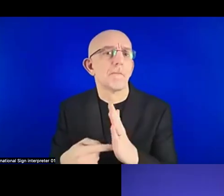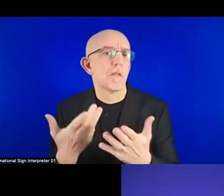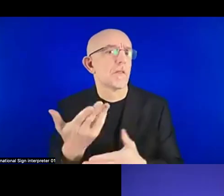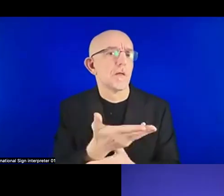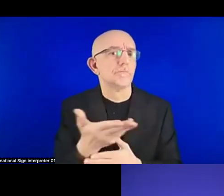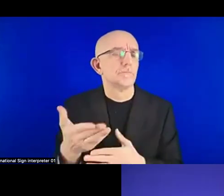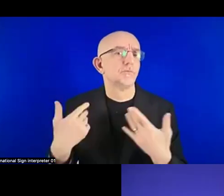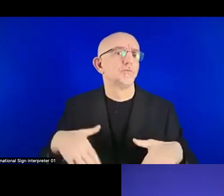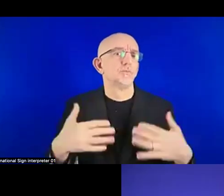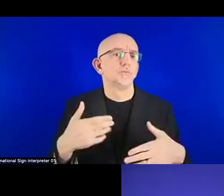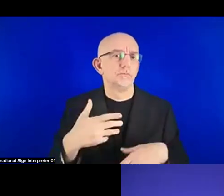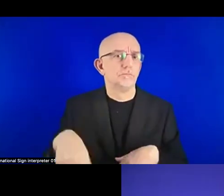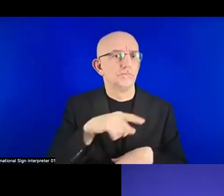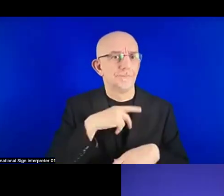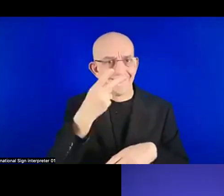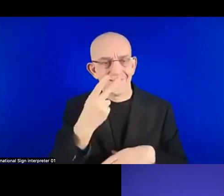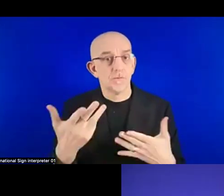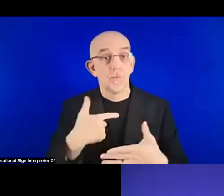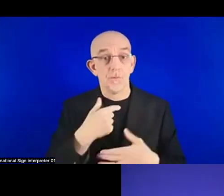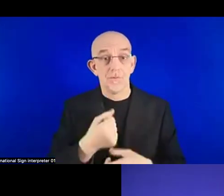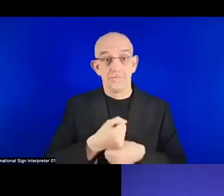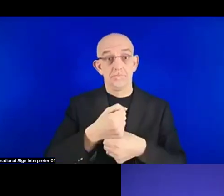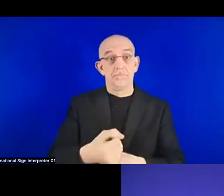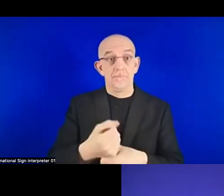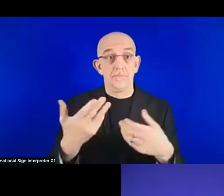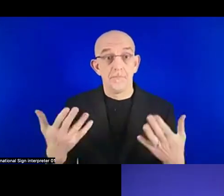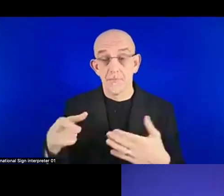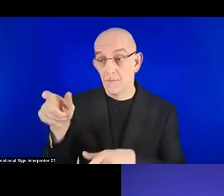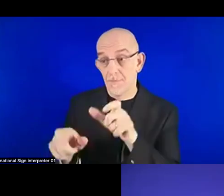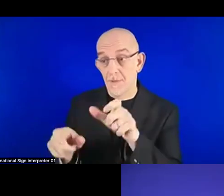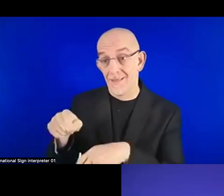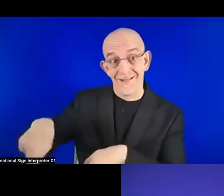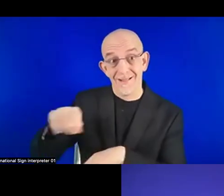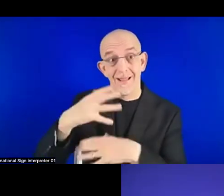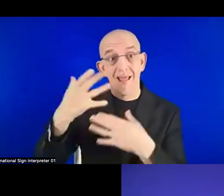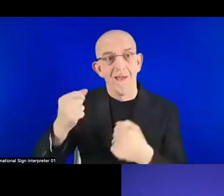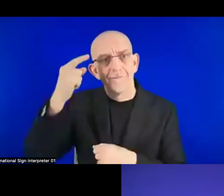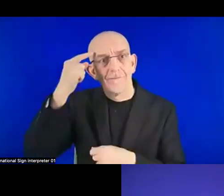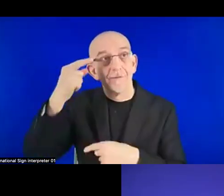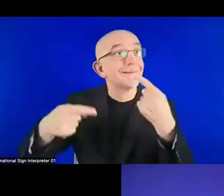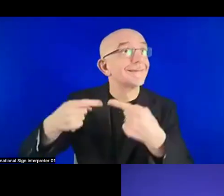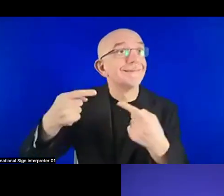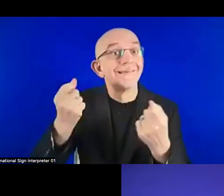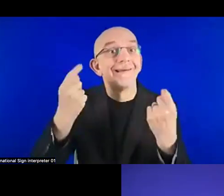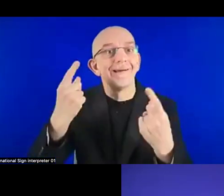families who are also we represent those who provide and those who give care and